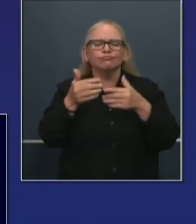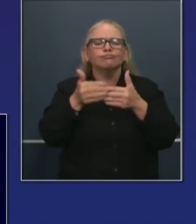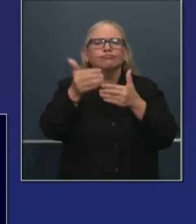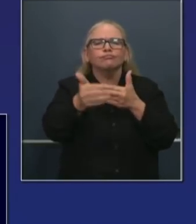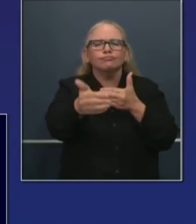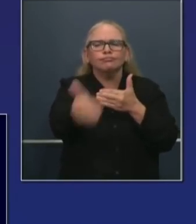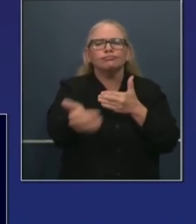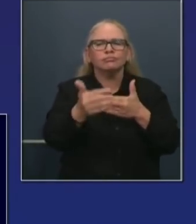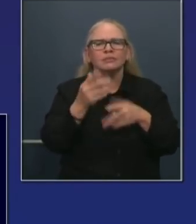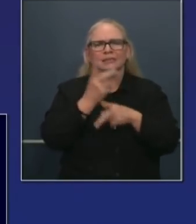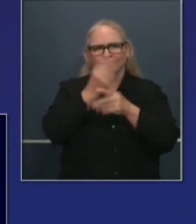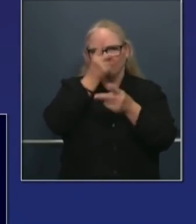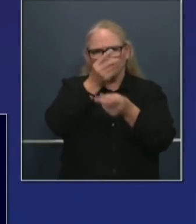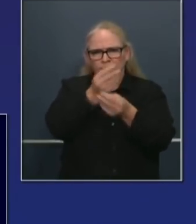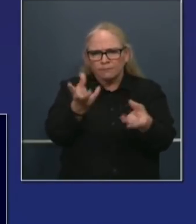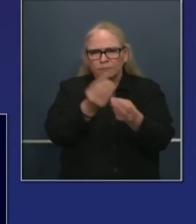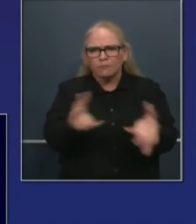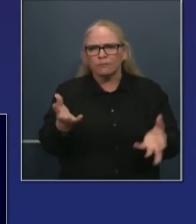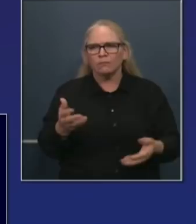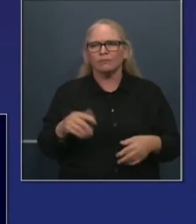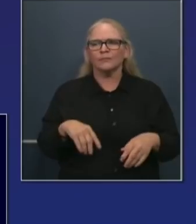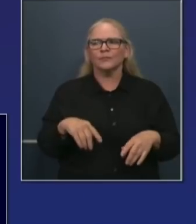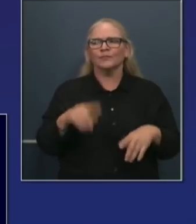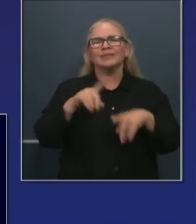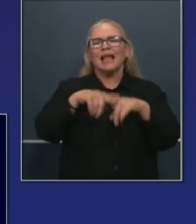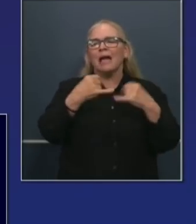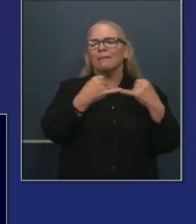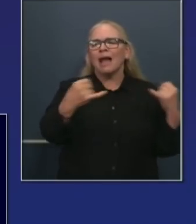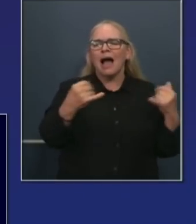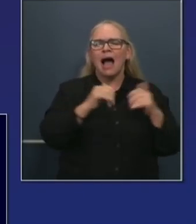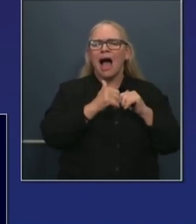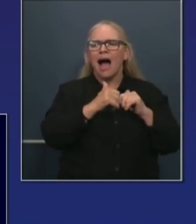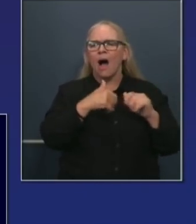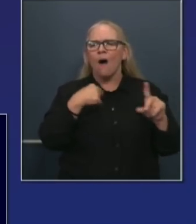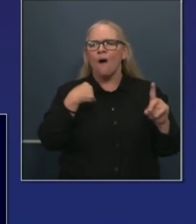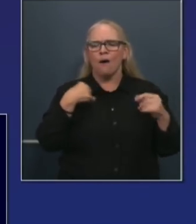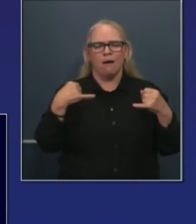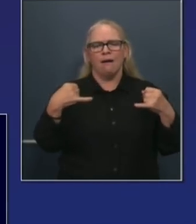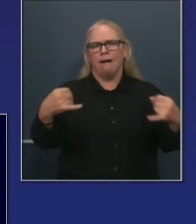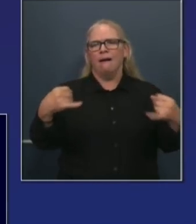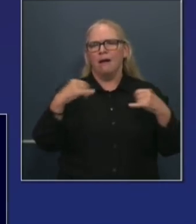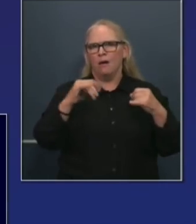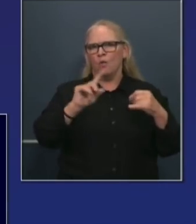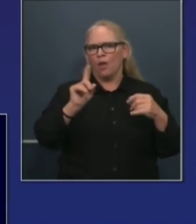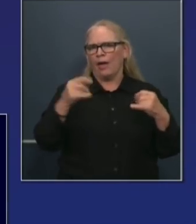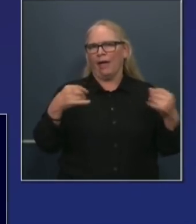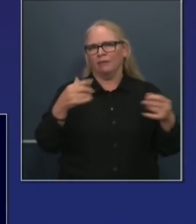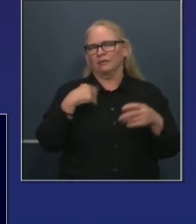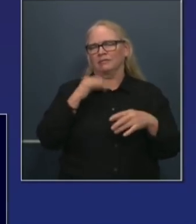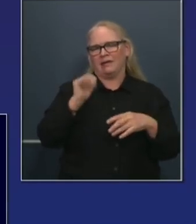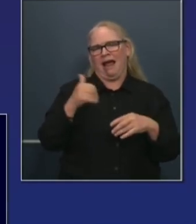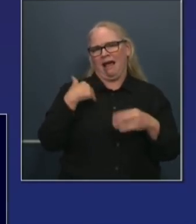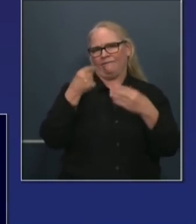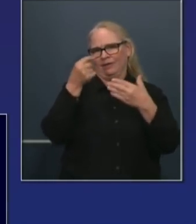OF OPINION. THE VERY SPECIFIC STRATEGIES WE'LL BE PUTTING OUT WAIVING SOME OF THE TIME LINES, YOU